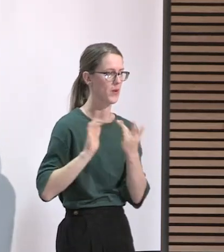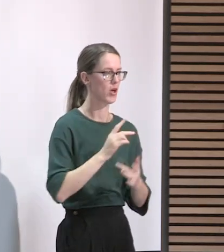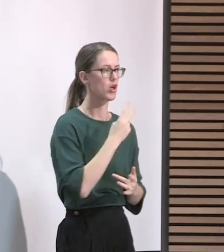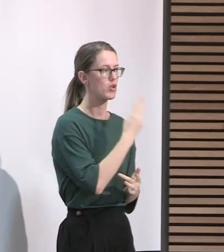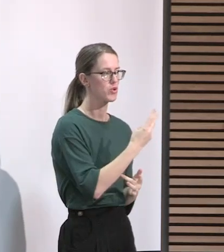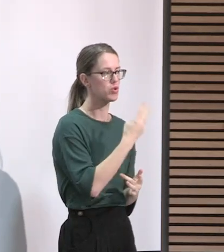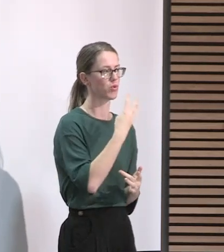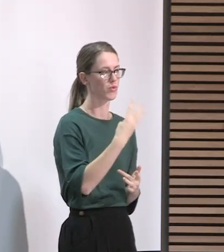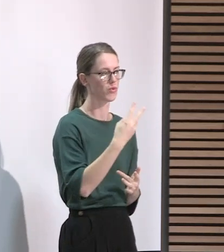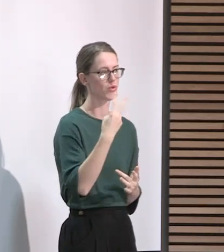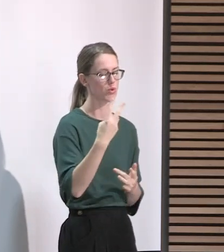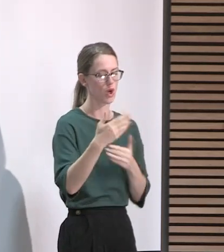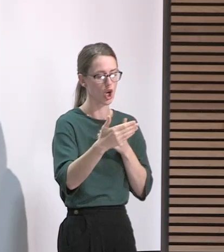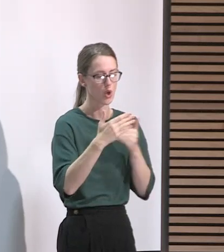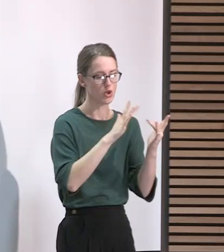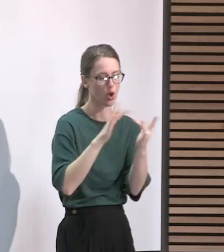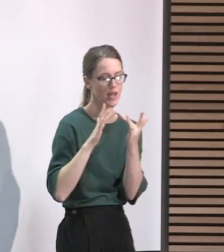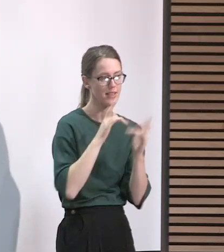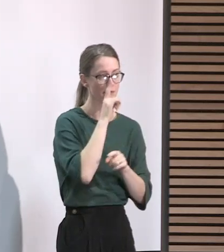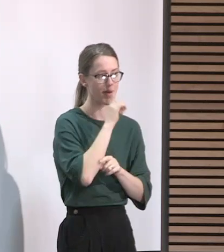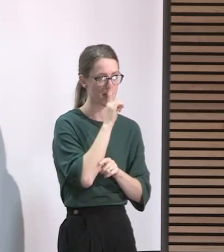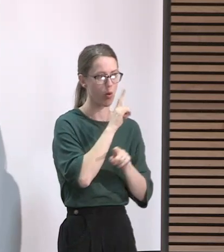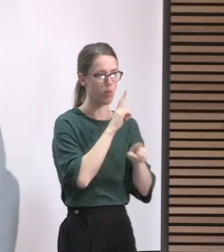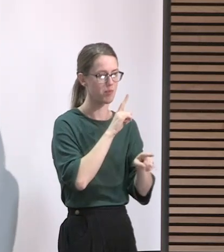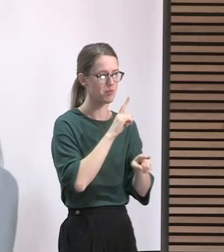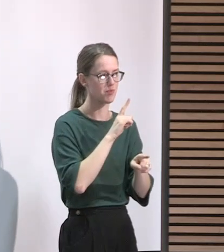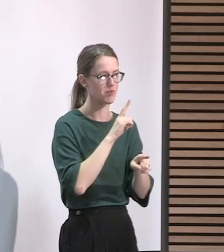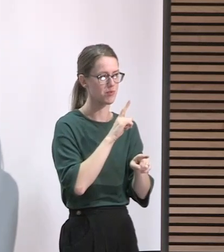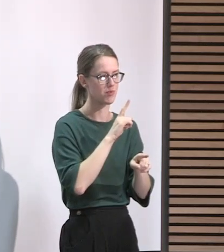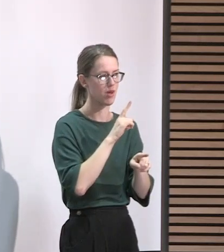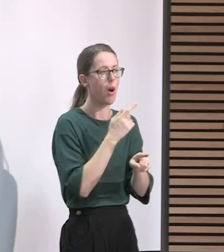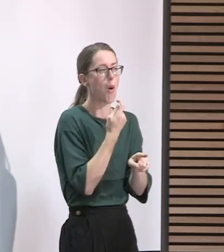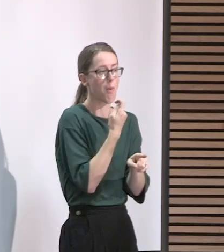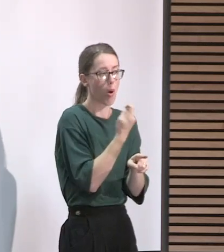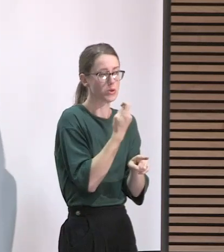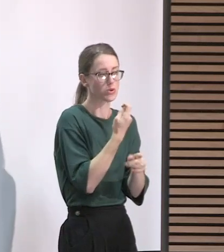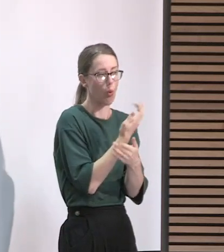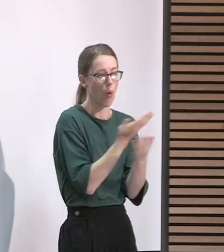contact-tracing team had